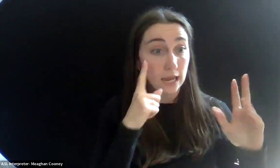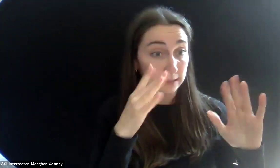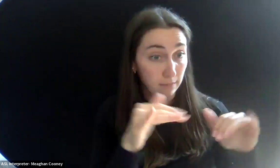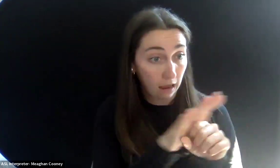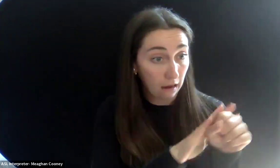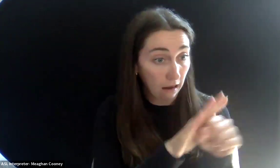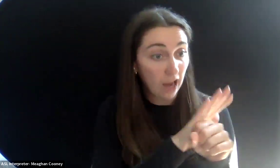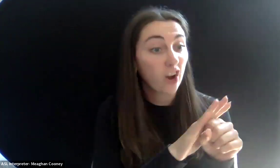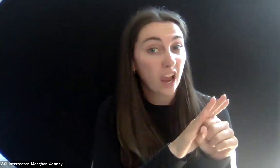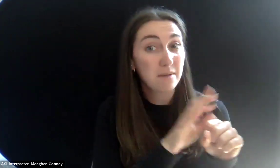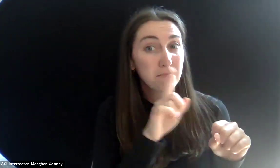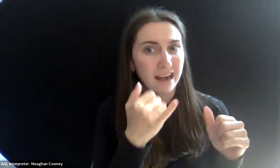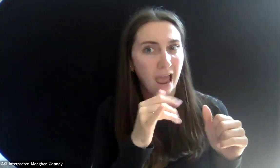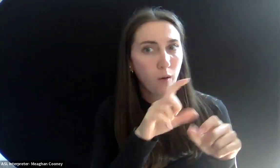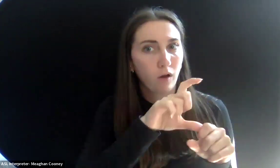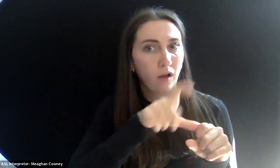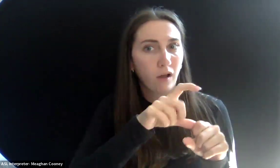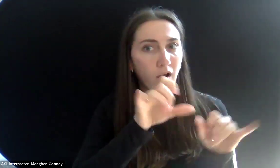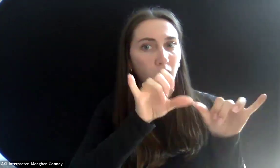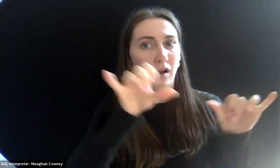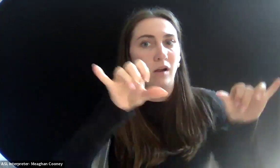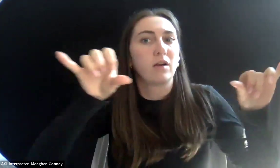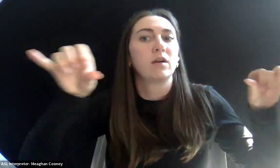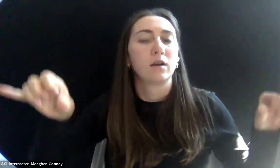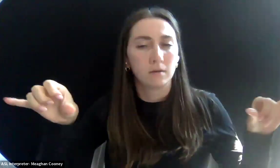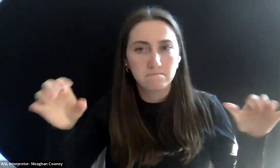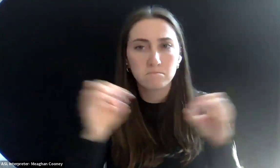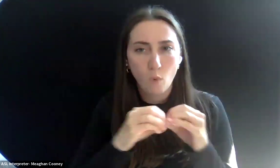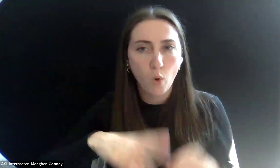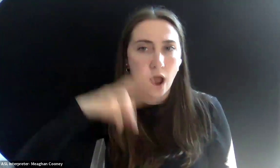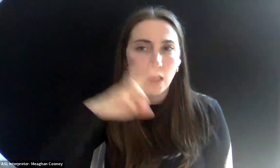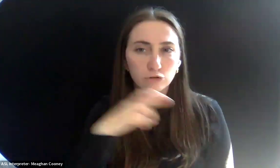floodplain are rated, are being ranked high risk for flooding